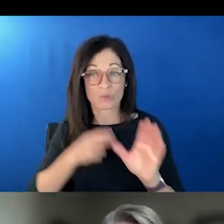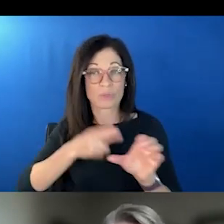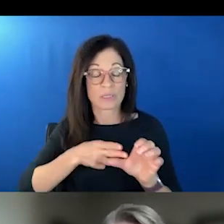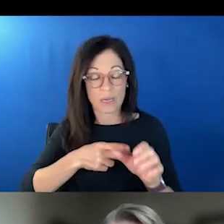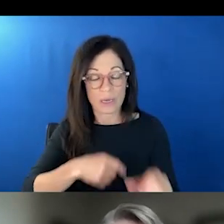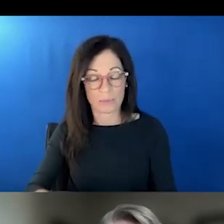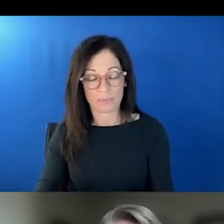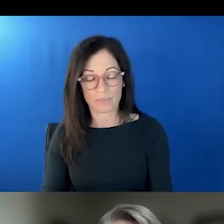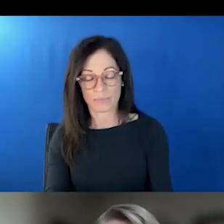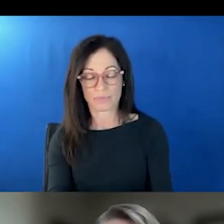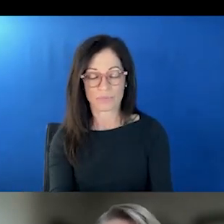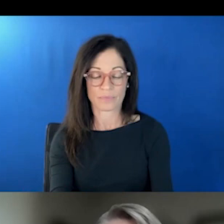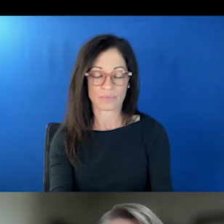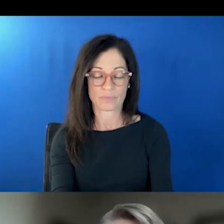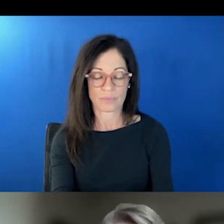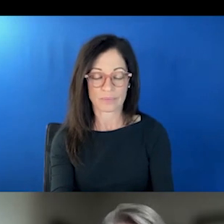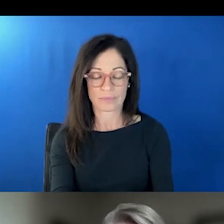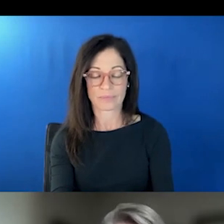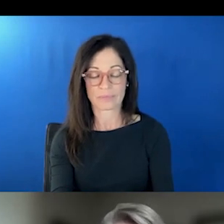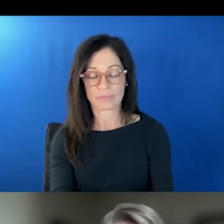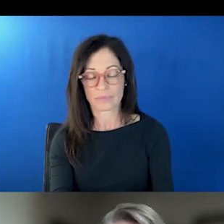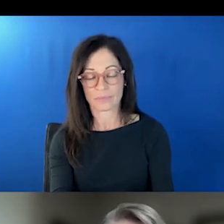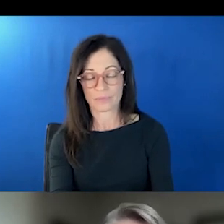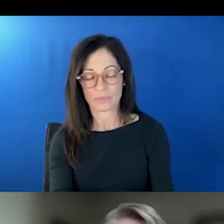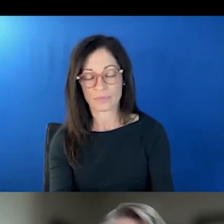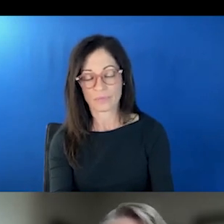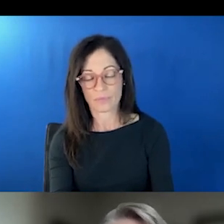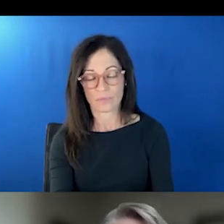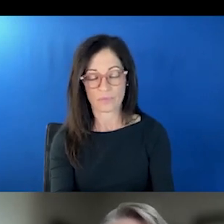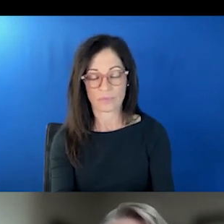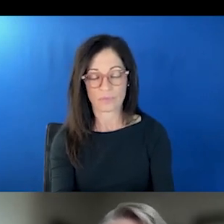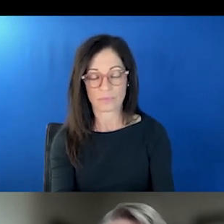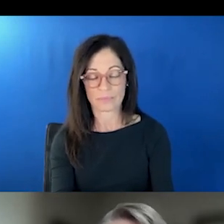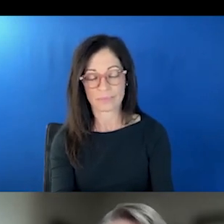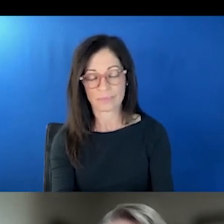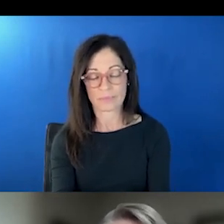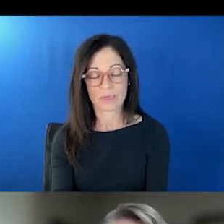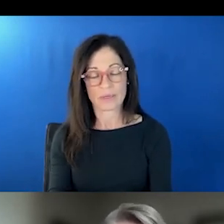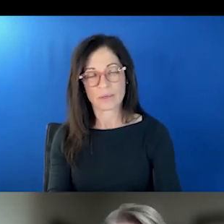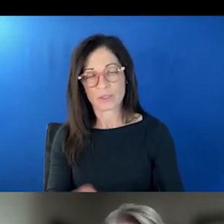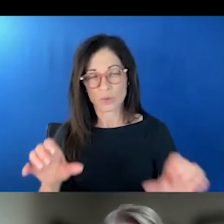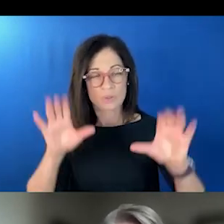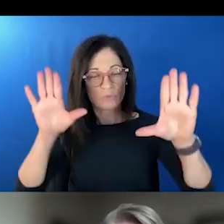WE HAVE HAD ALL OF THE FIRST ROUND OF MEETINGS AND LEARNING SESSION. THERE IS GREAT WORK THAT IS GOING TO BE ACCOMPLISHED TO REALLY